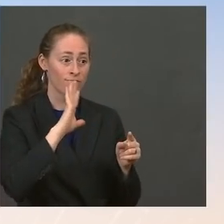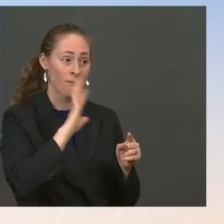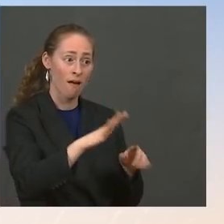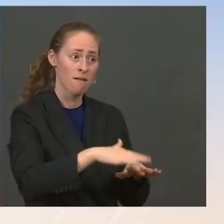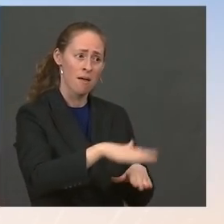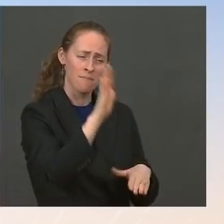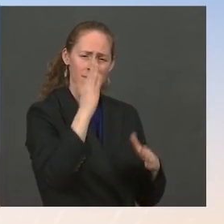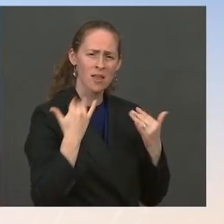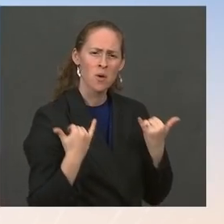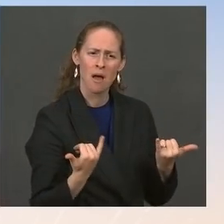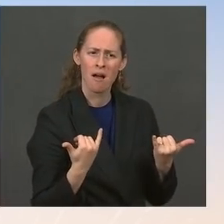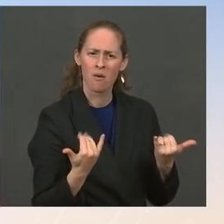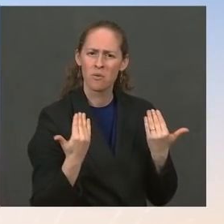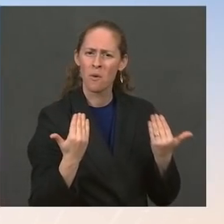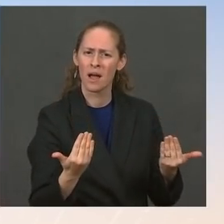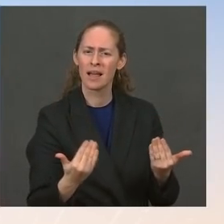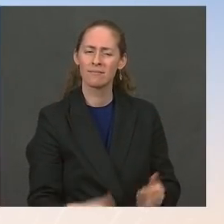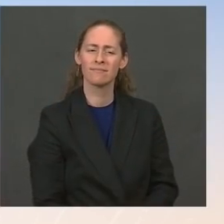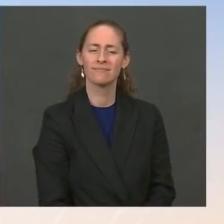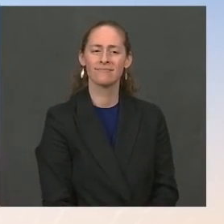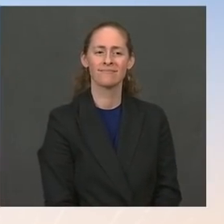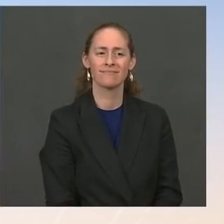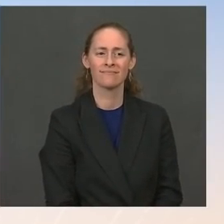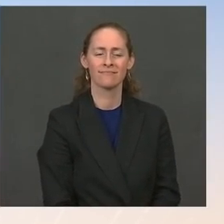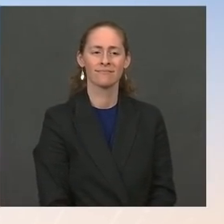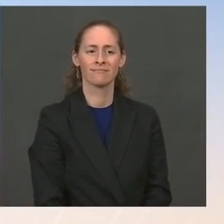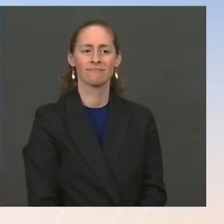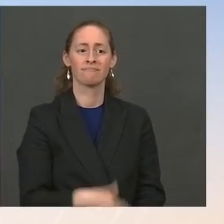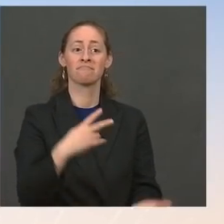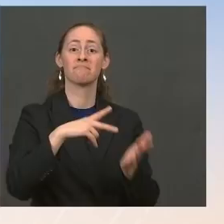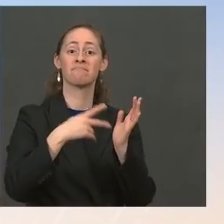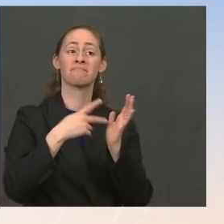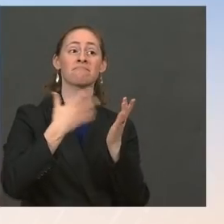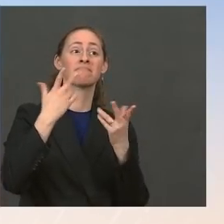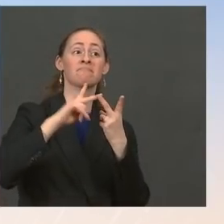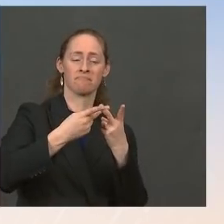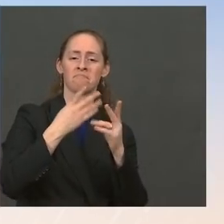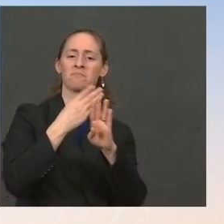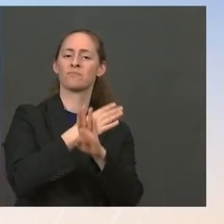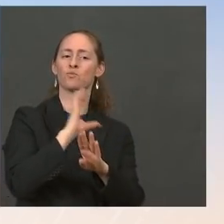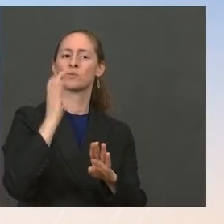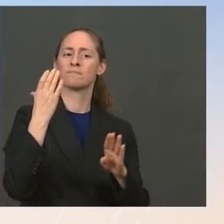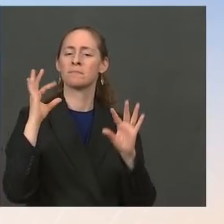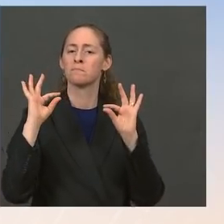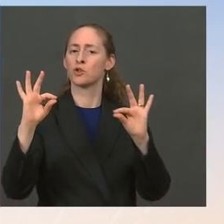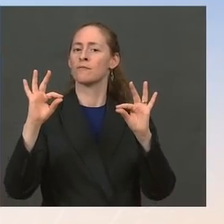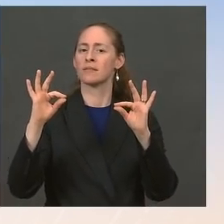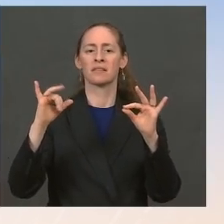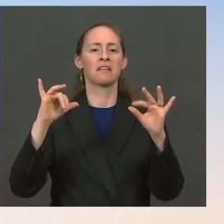Again, they could be fully vaccinated by Chris- -- by Christmas, or the holiday season, at this point in time.